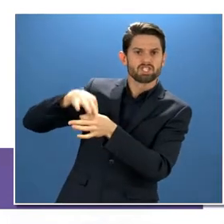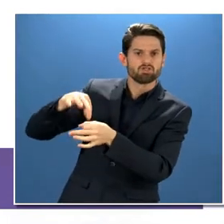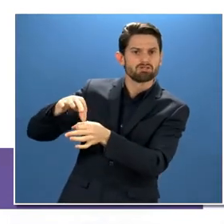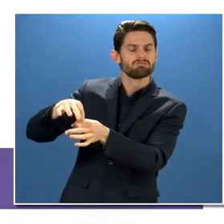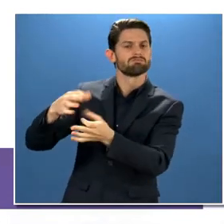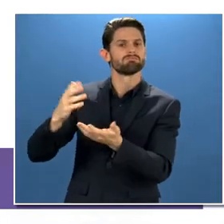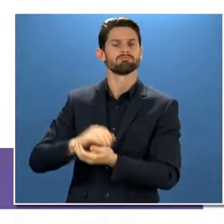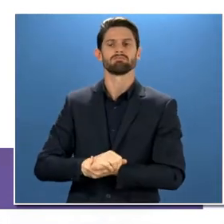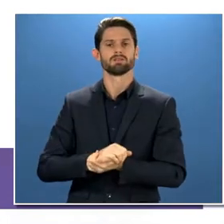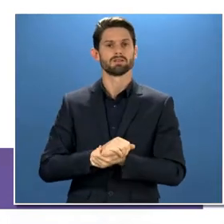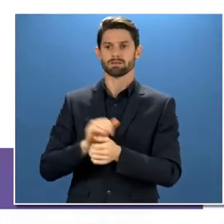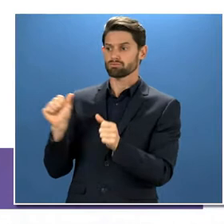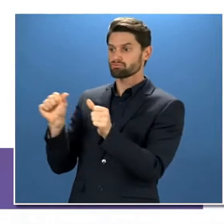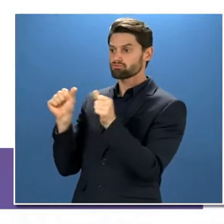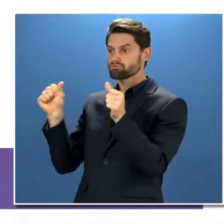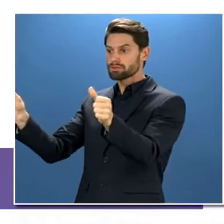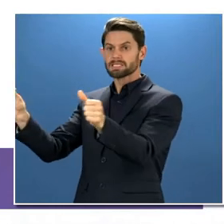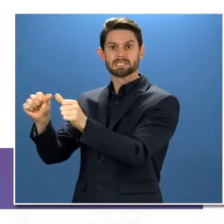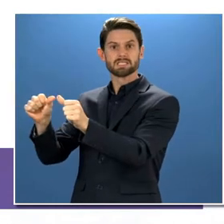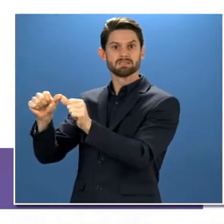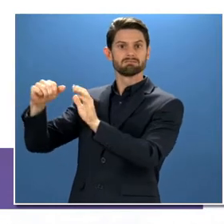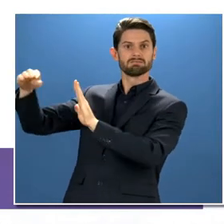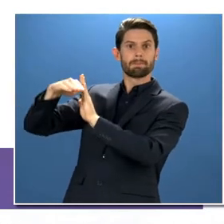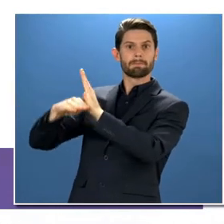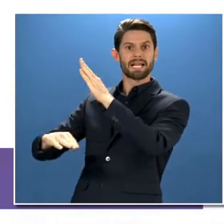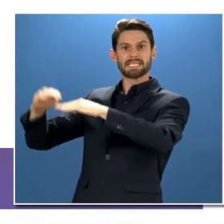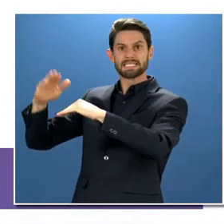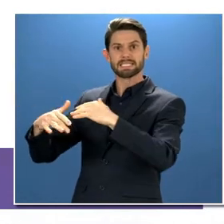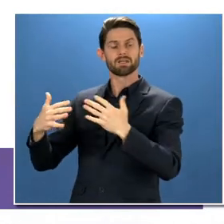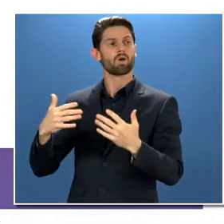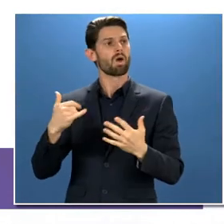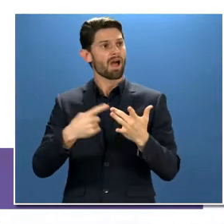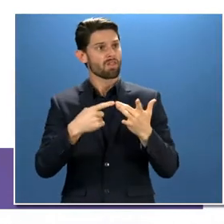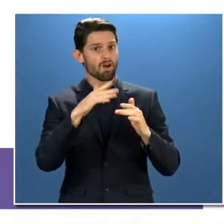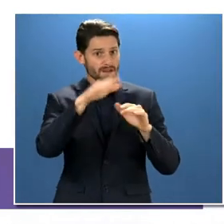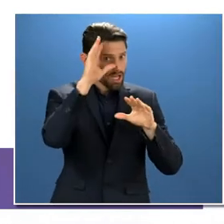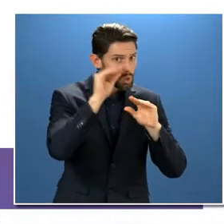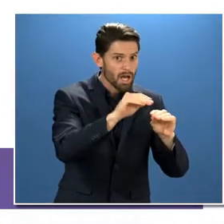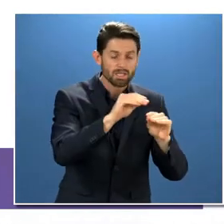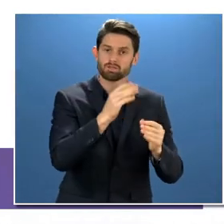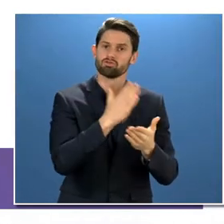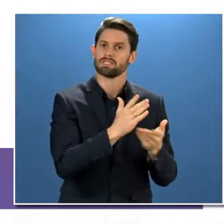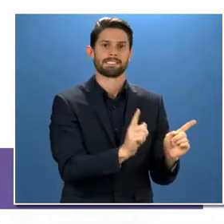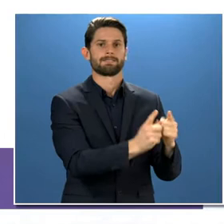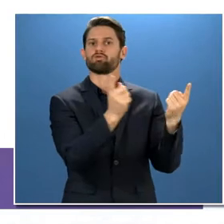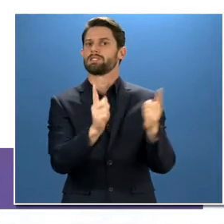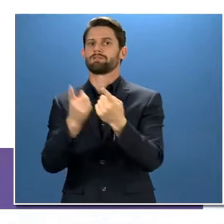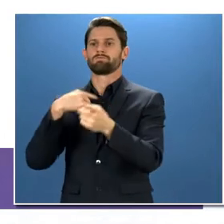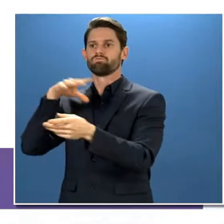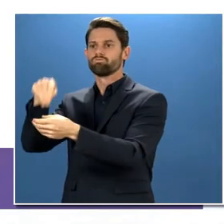premises standards, et cetera, and education. So there is a lot of different committees and one of the most important